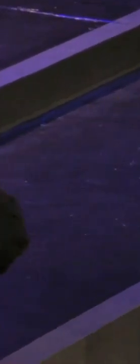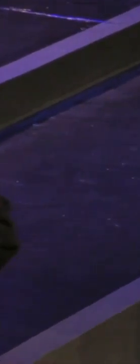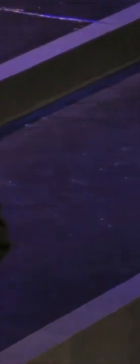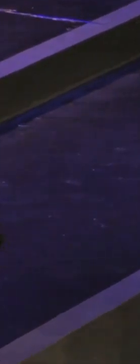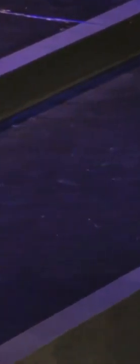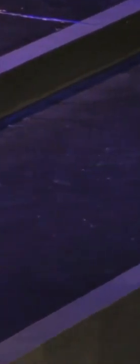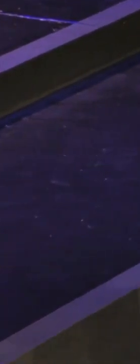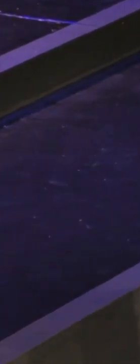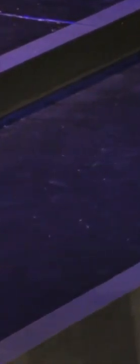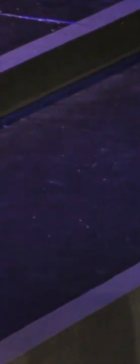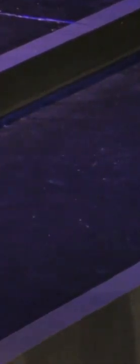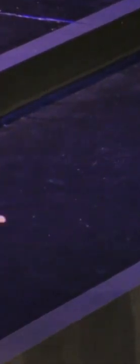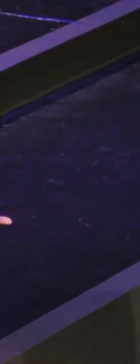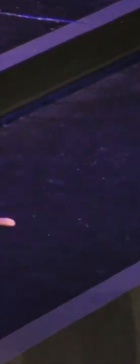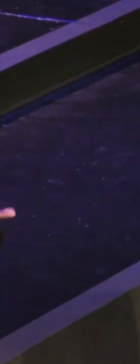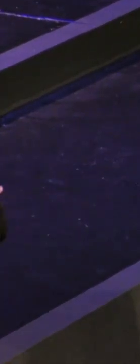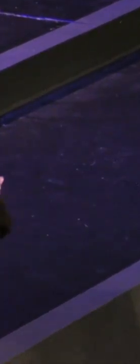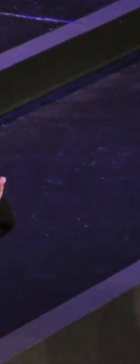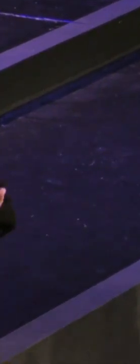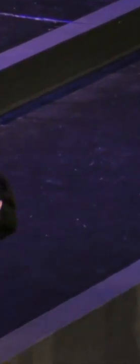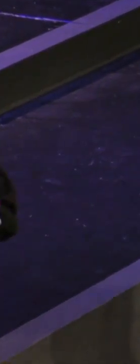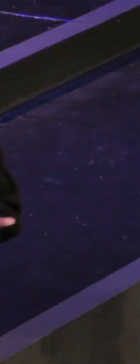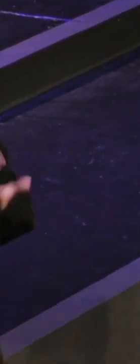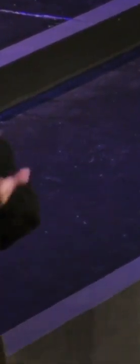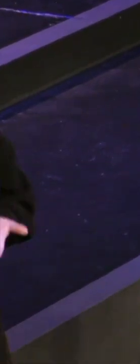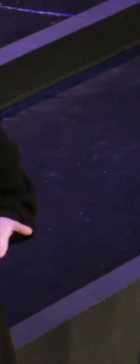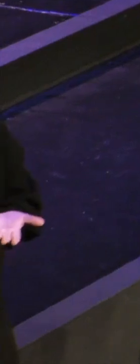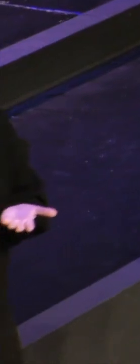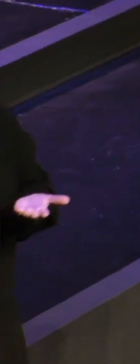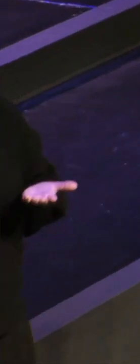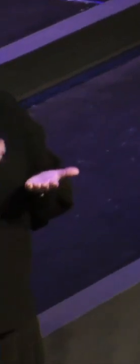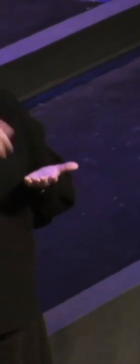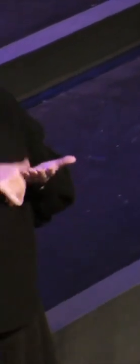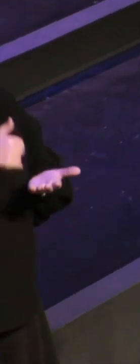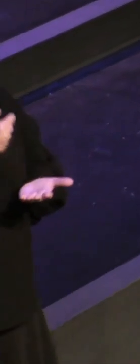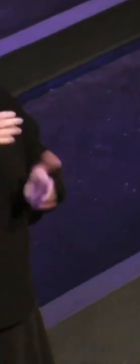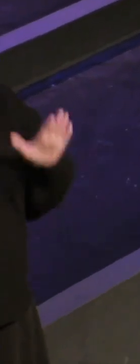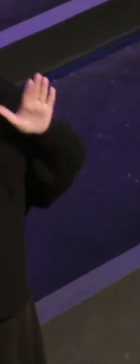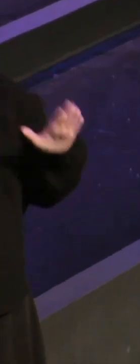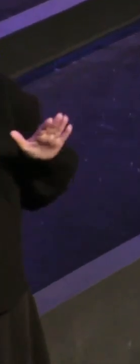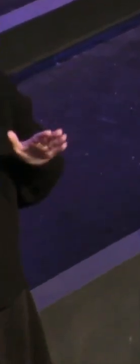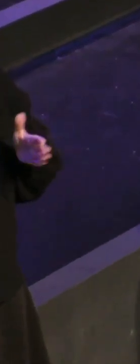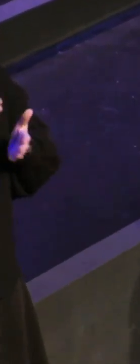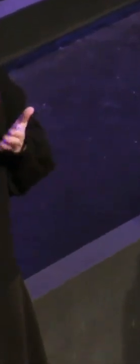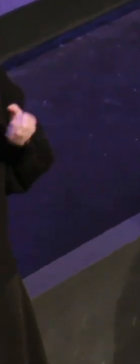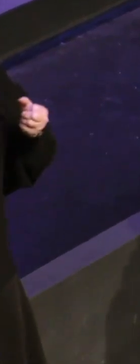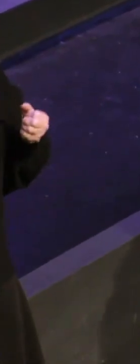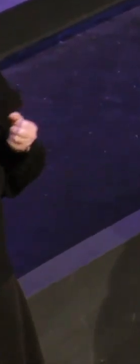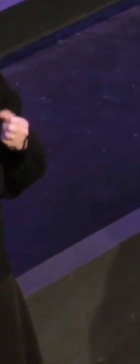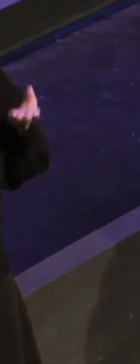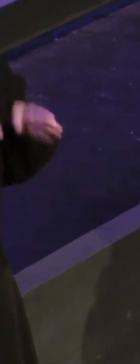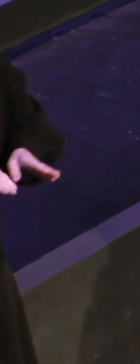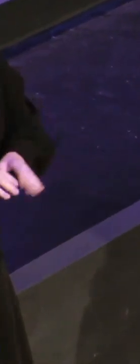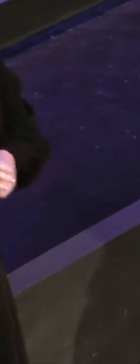find out that that was the best bet I could have made and advocating for myself to my doctor was